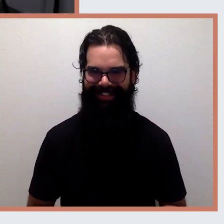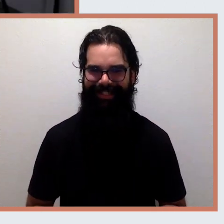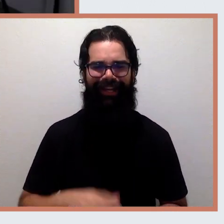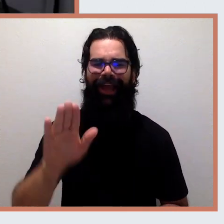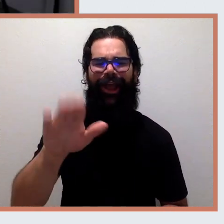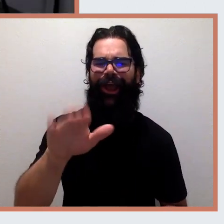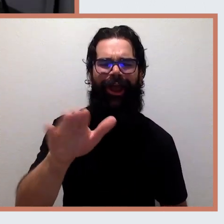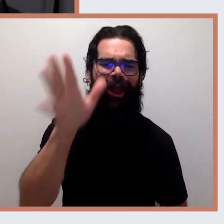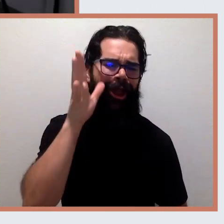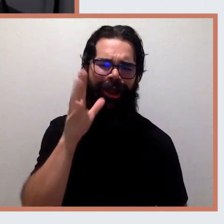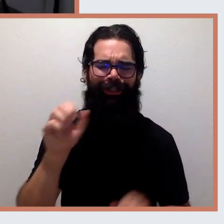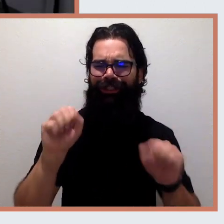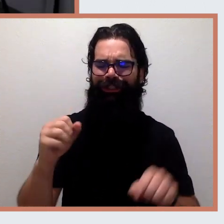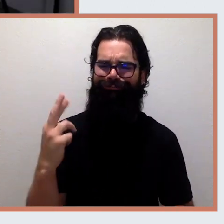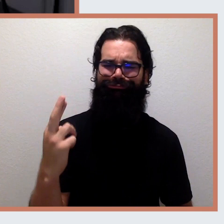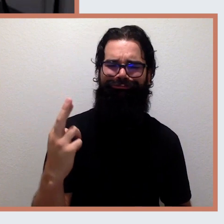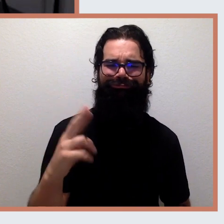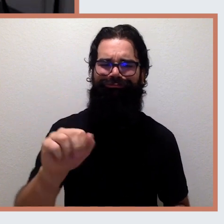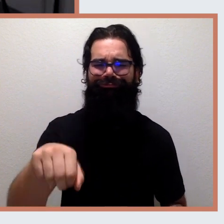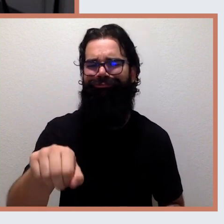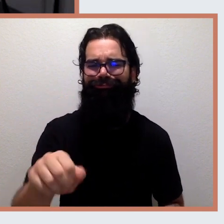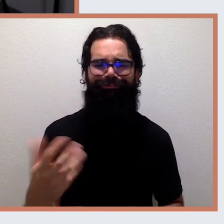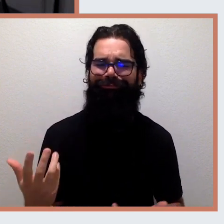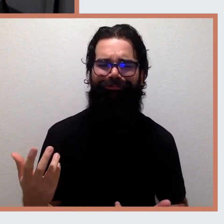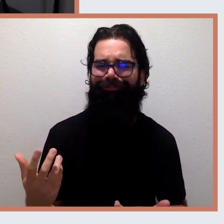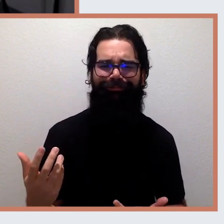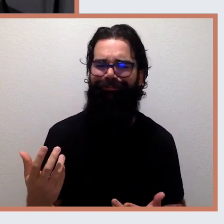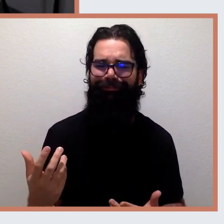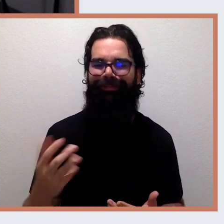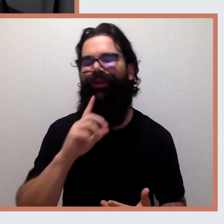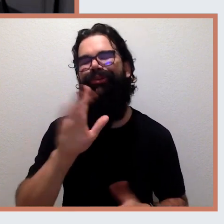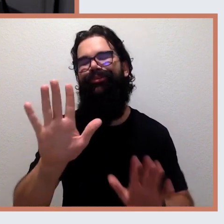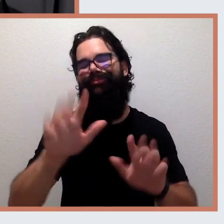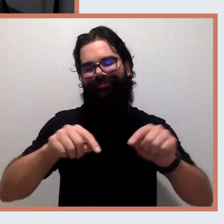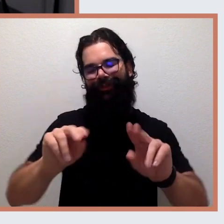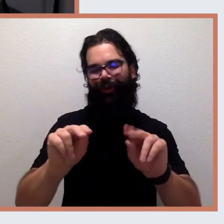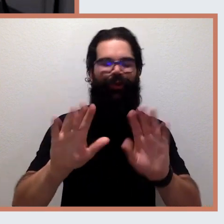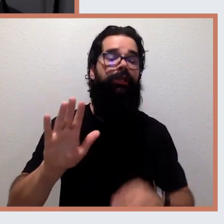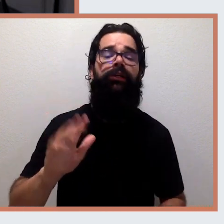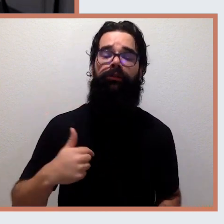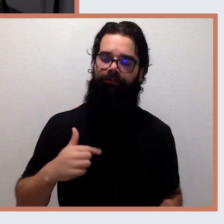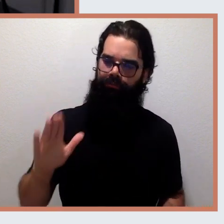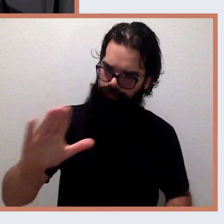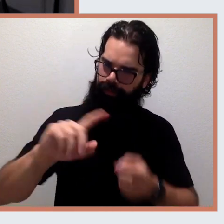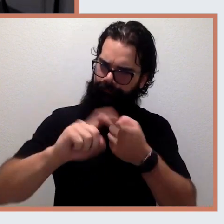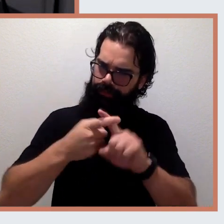I know, no, no, no, honestly-- My parents would love you. Your parents and I, we would be BFFs 100%.